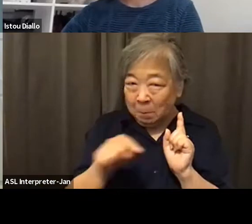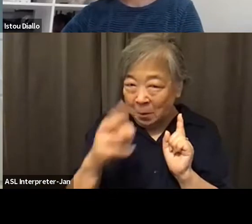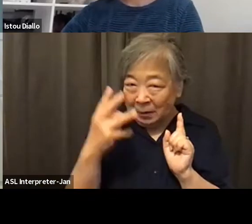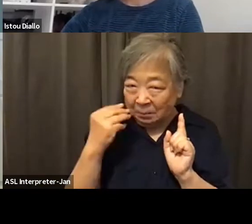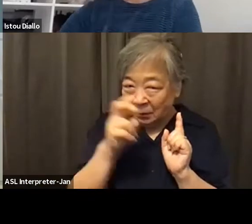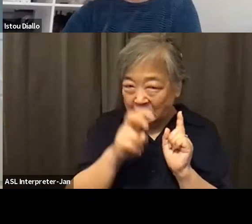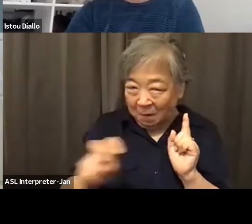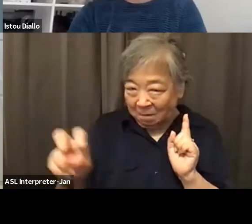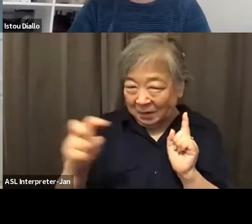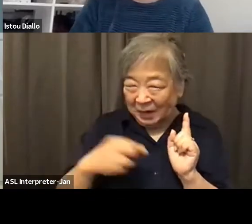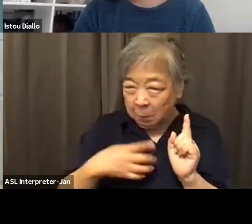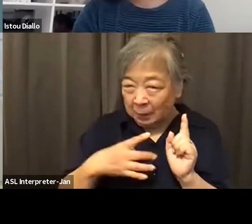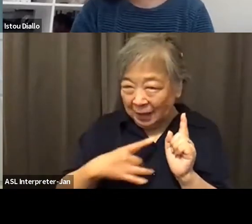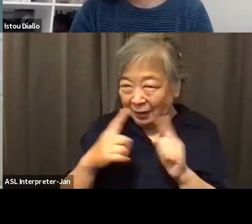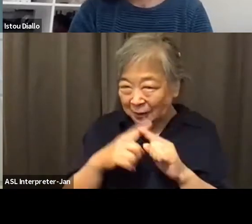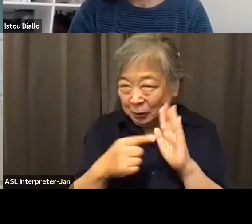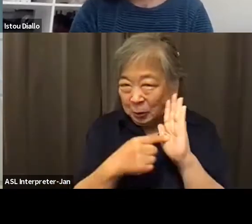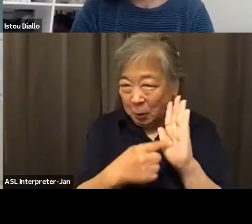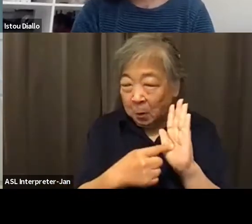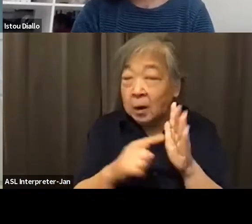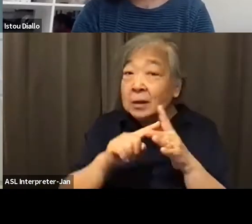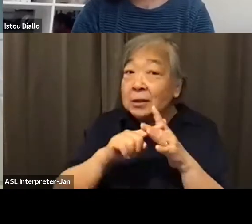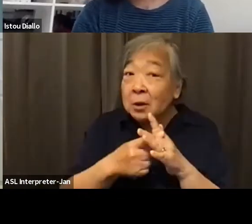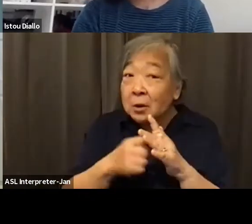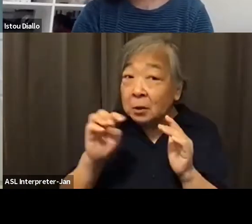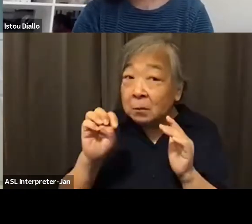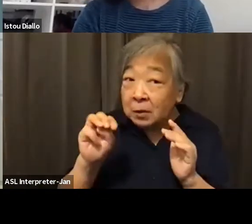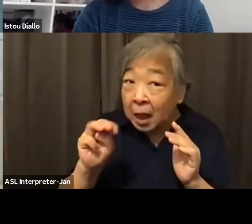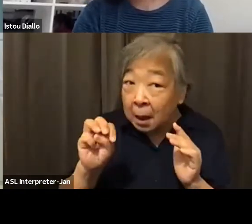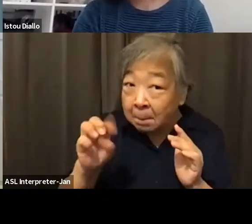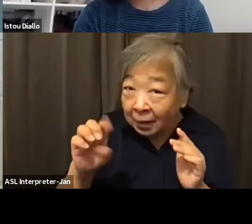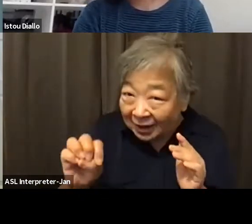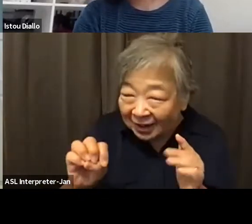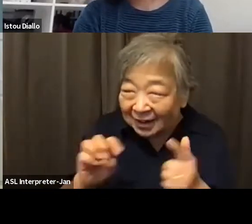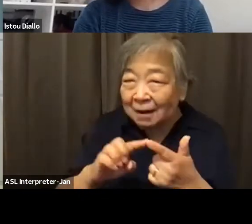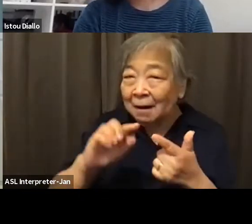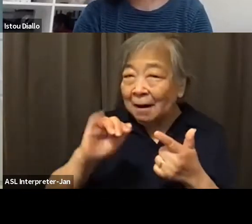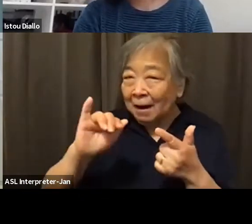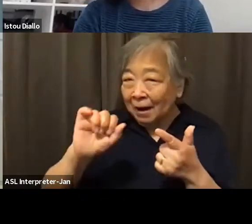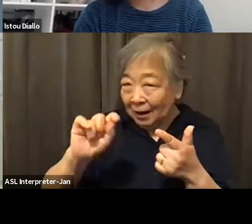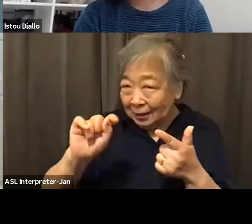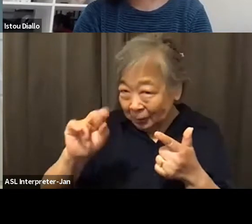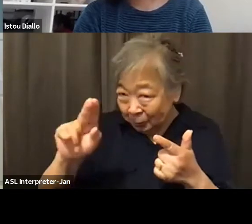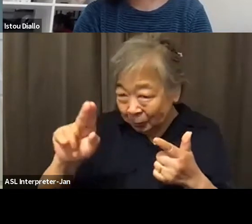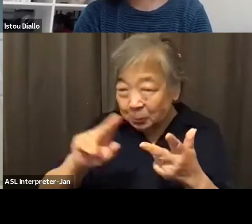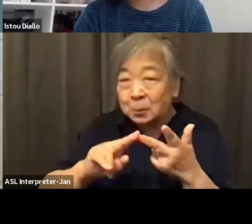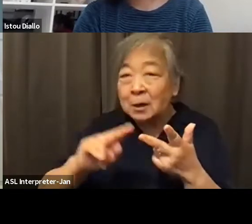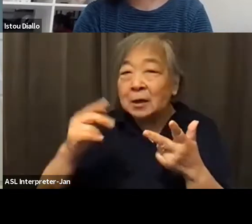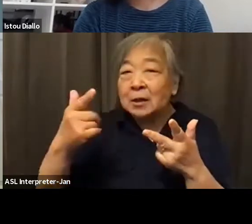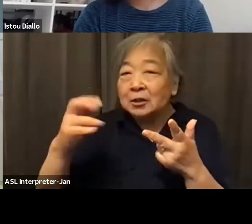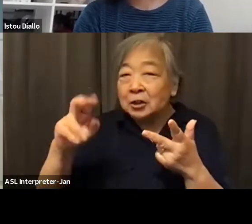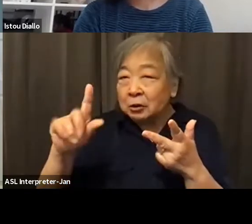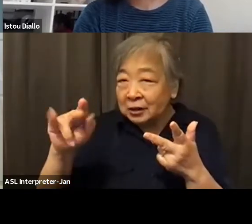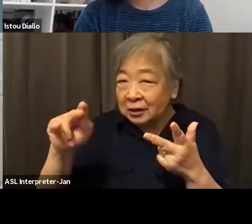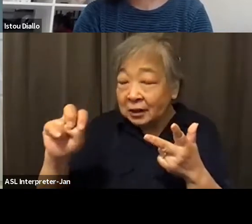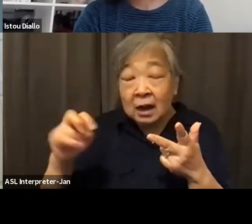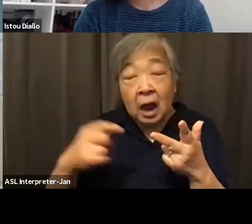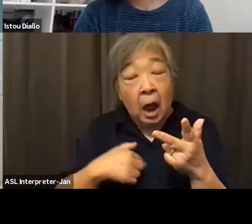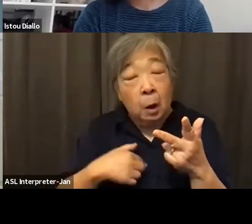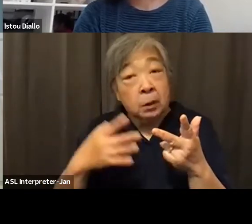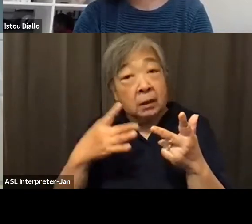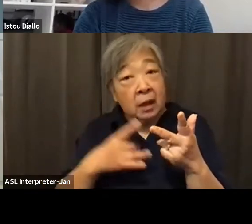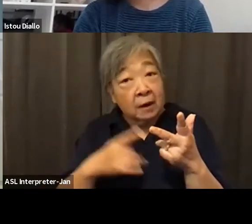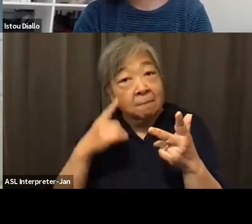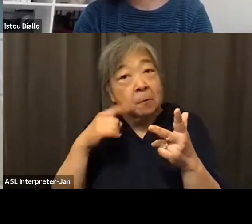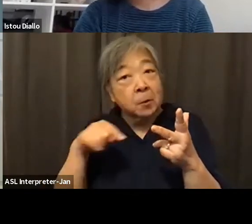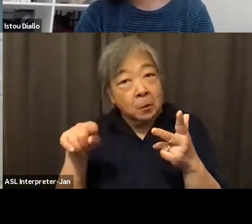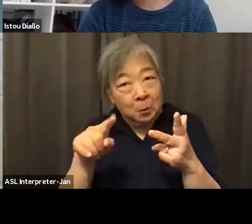and starting with Emely and then Istou and Geraldine, I'd like you to each just briefly